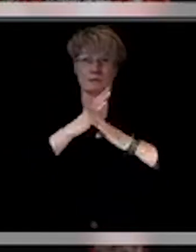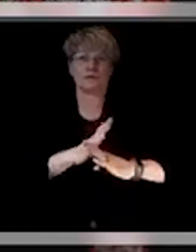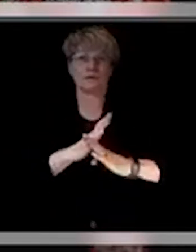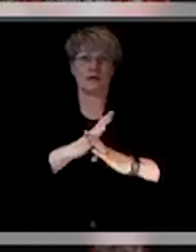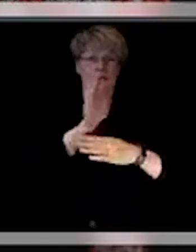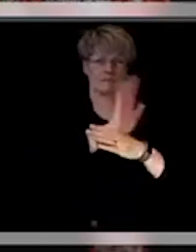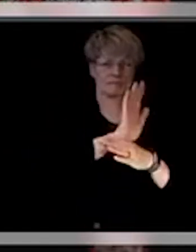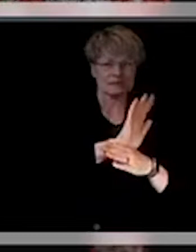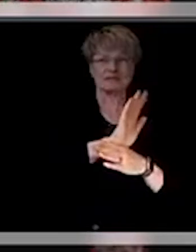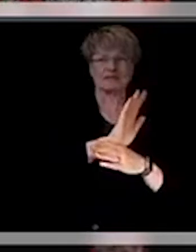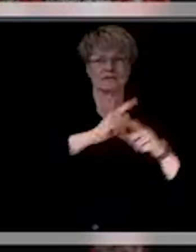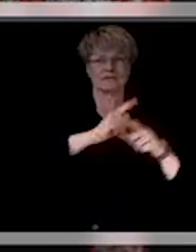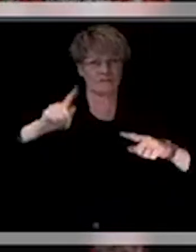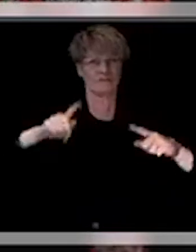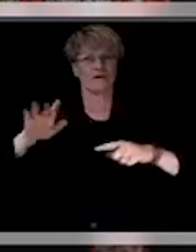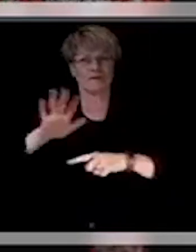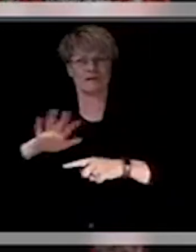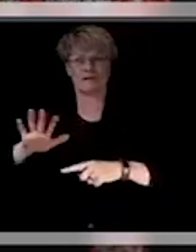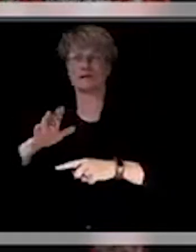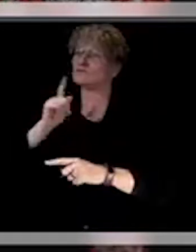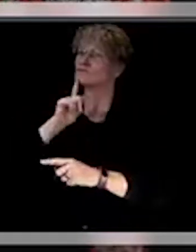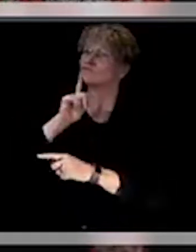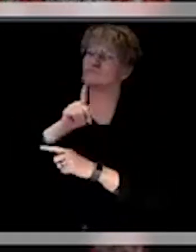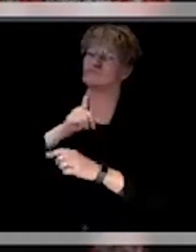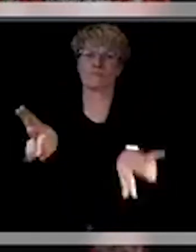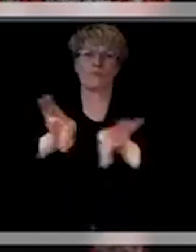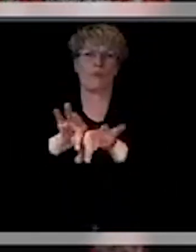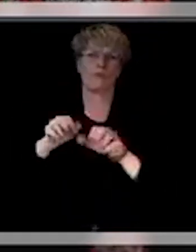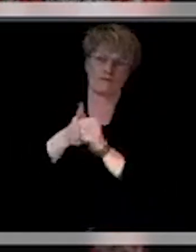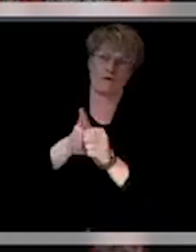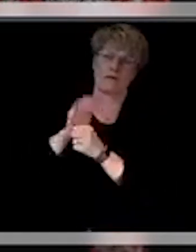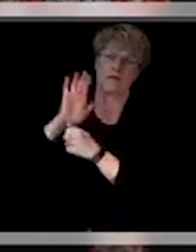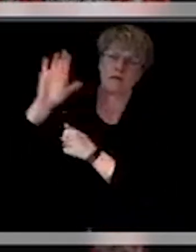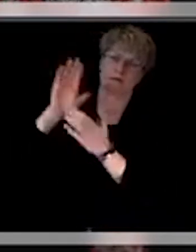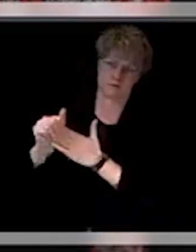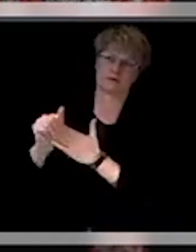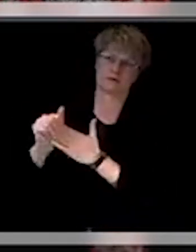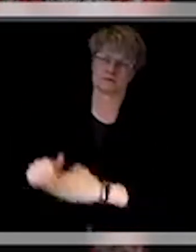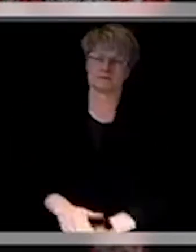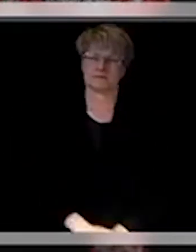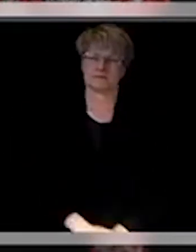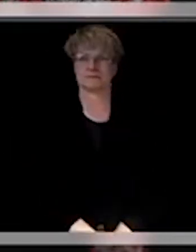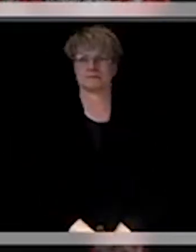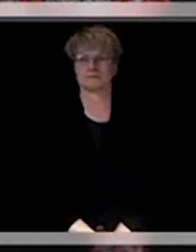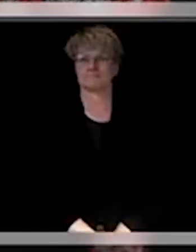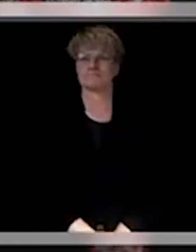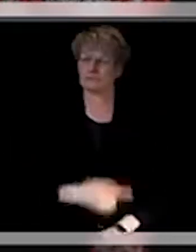is really important. So, we will be continuing to do that and promoting those prevention